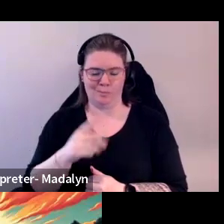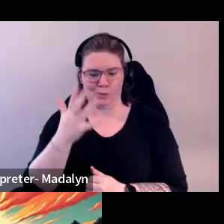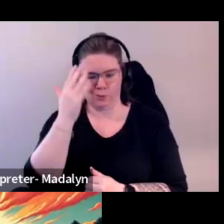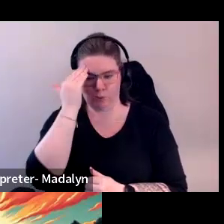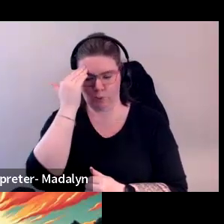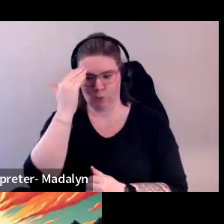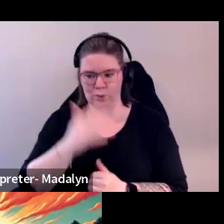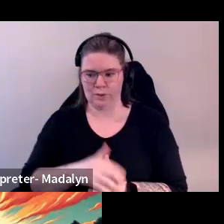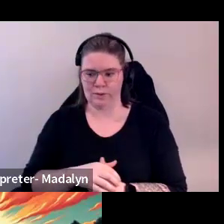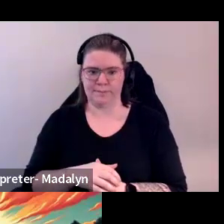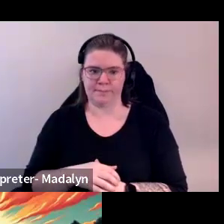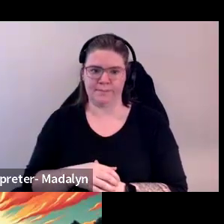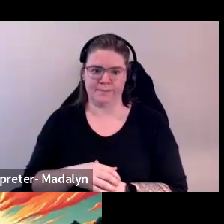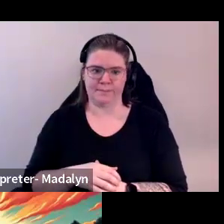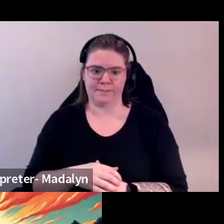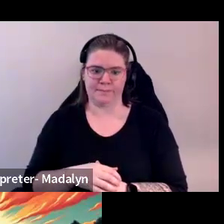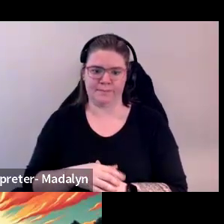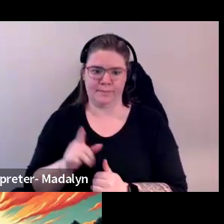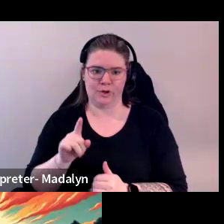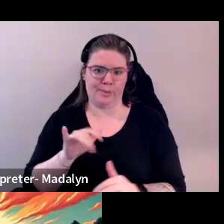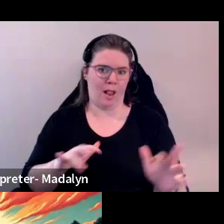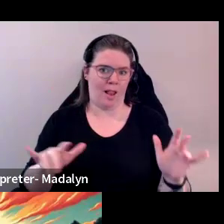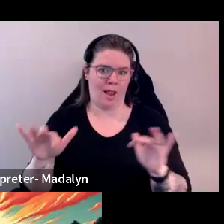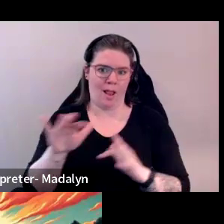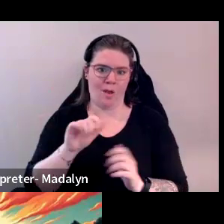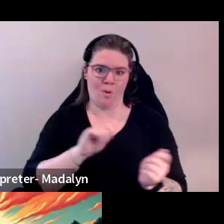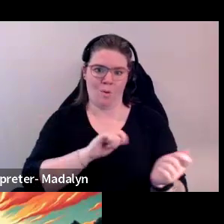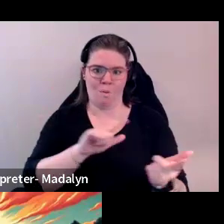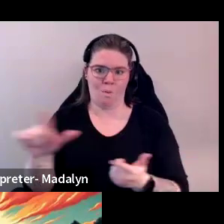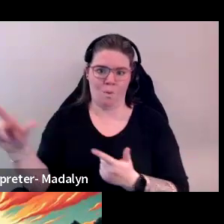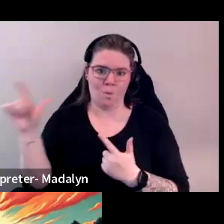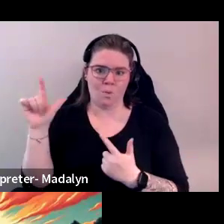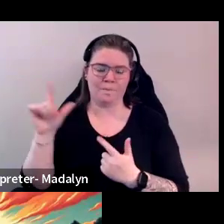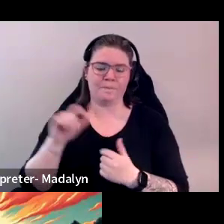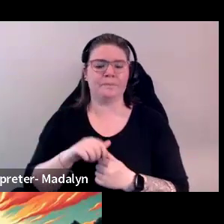Don Dew: well, you've you've been all around all of it, doing all of it. So it it should be